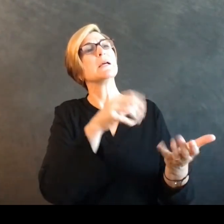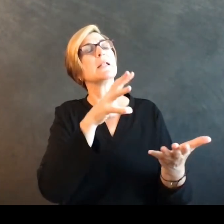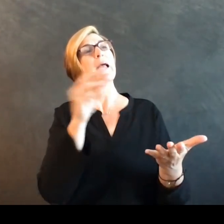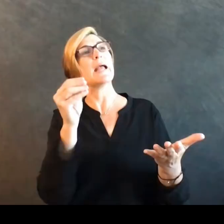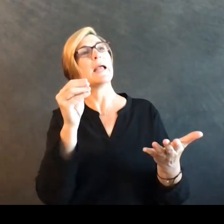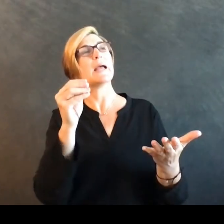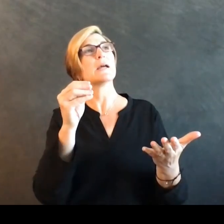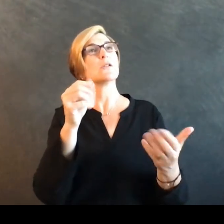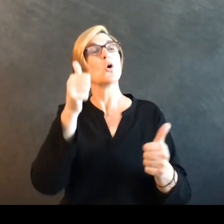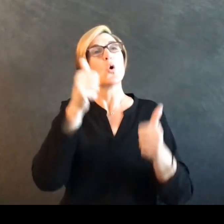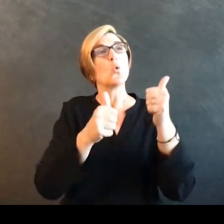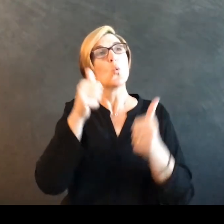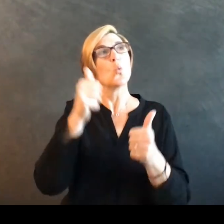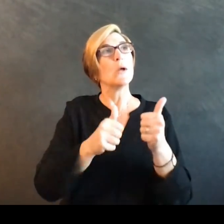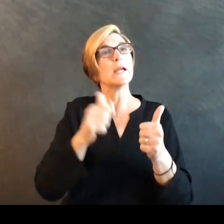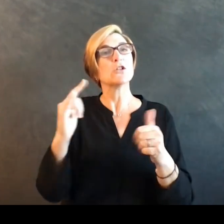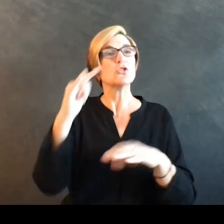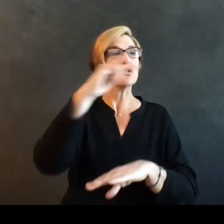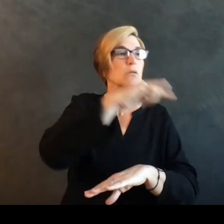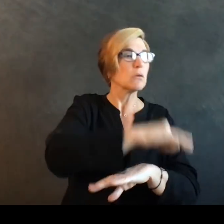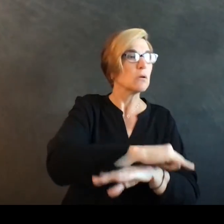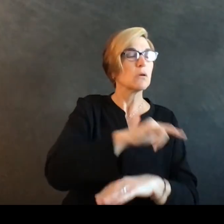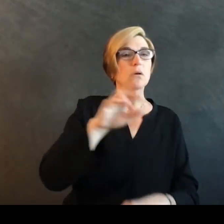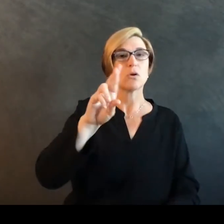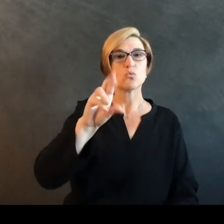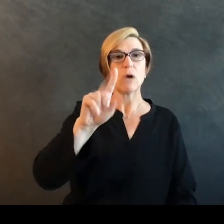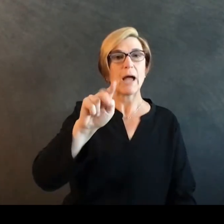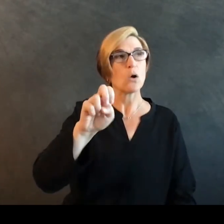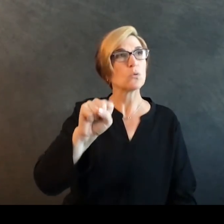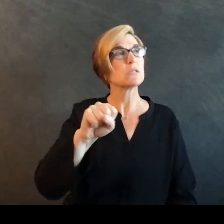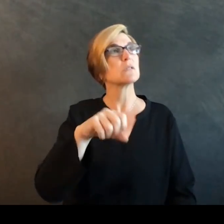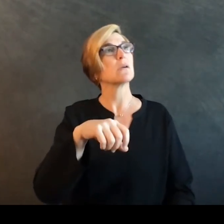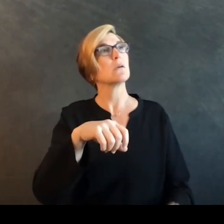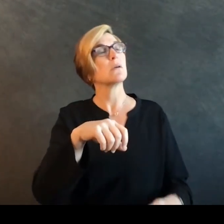how much they operate what they do about their employees and the life so there